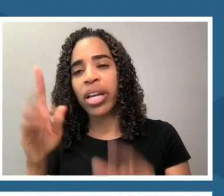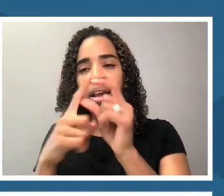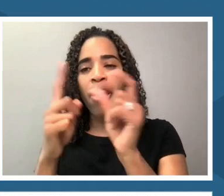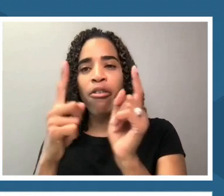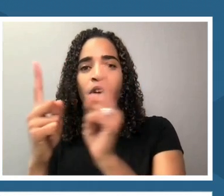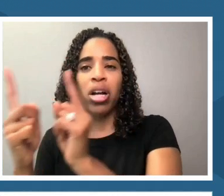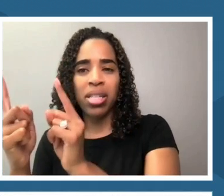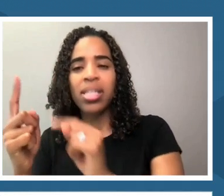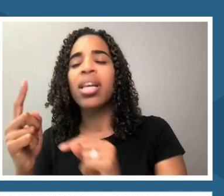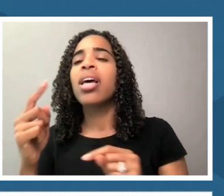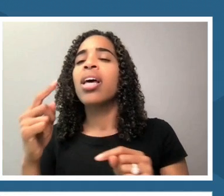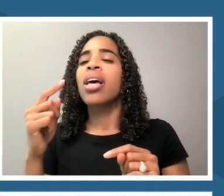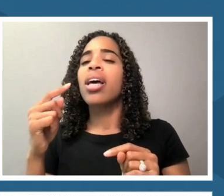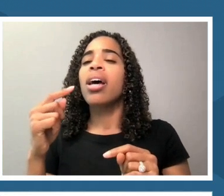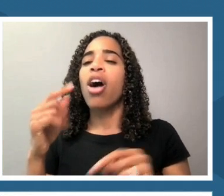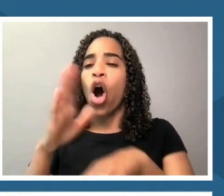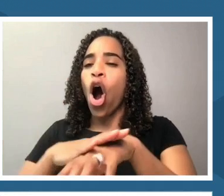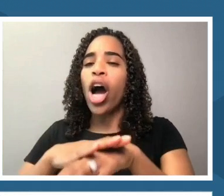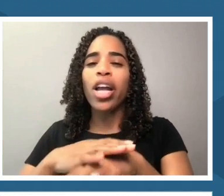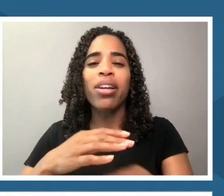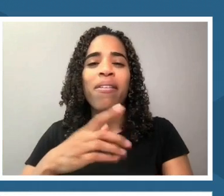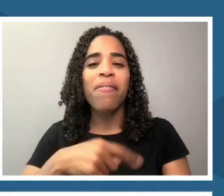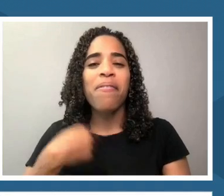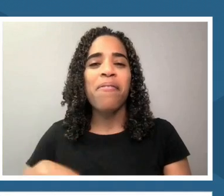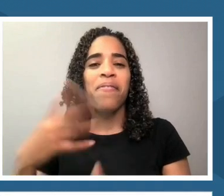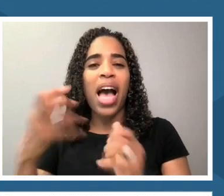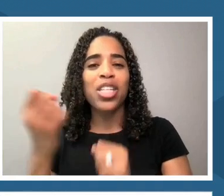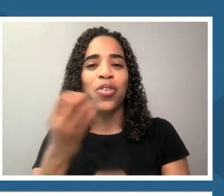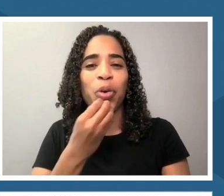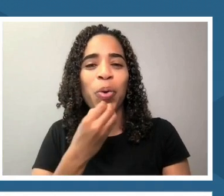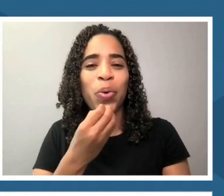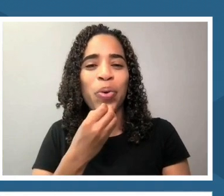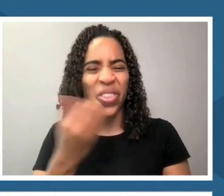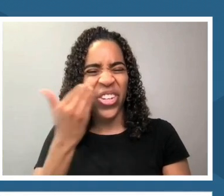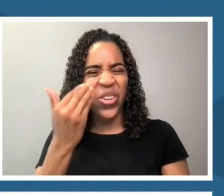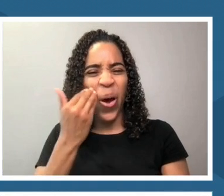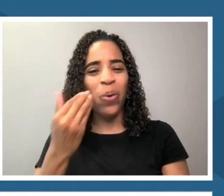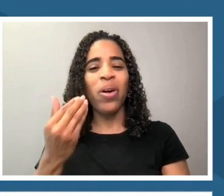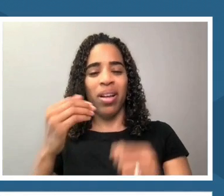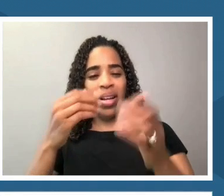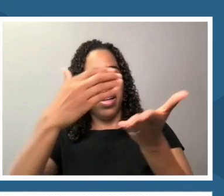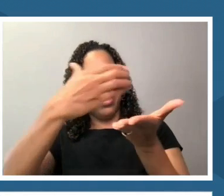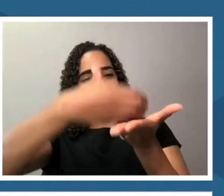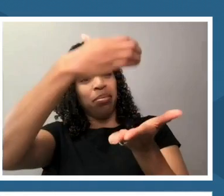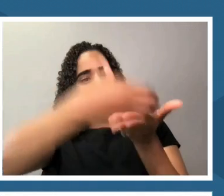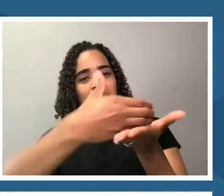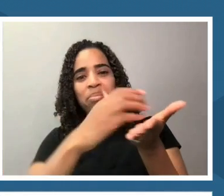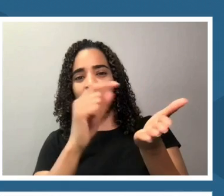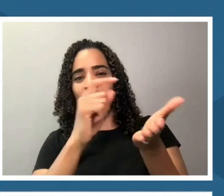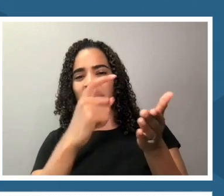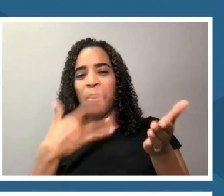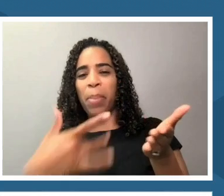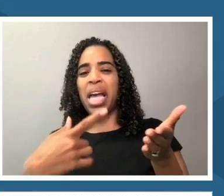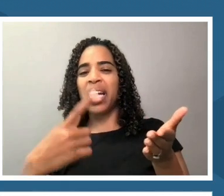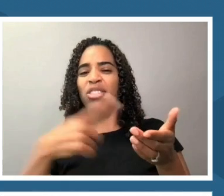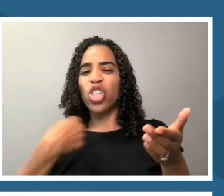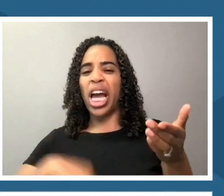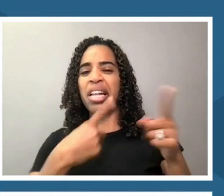really annoys me the chopstick fine yeah yeah all right thank you tk um what do